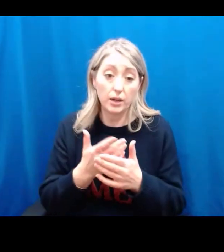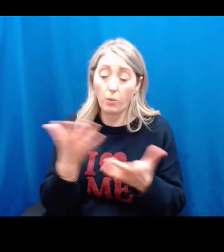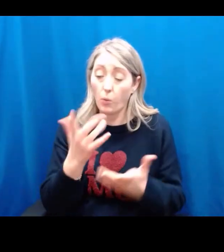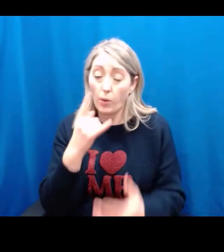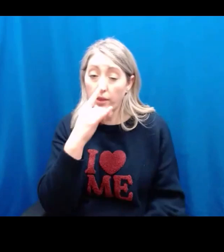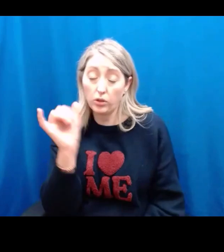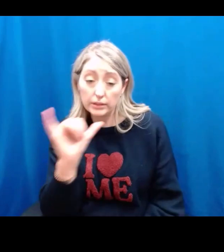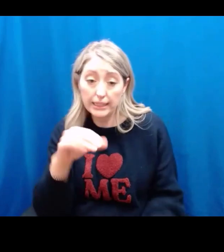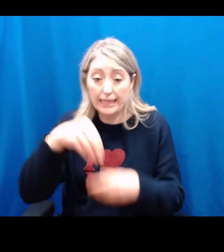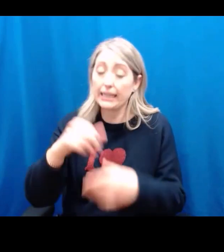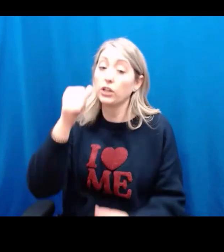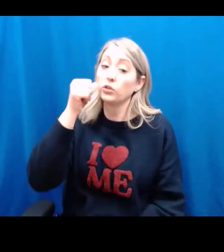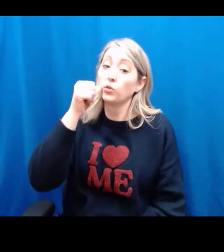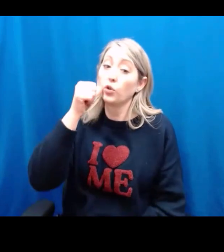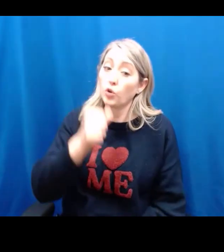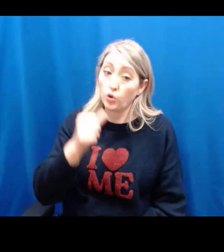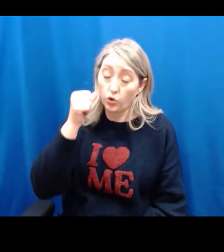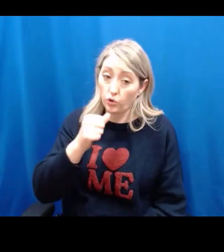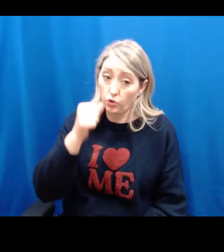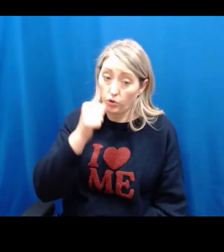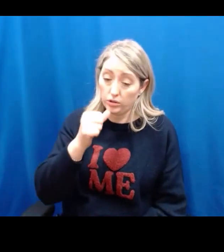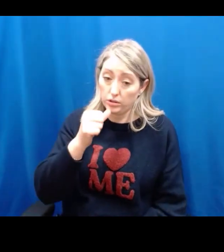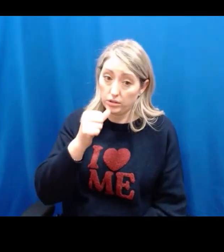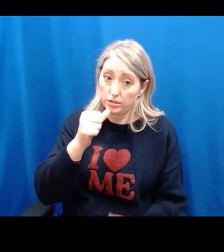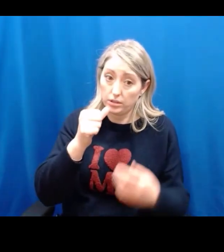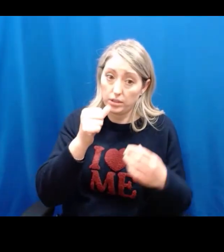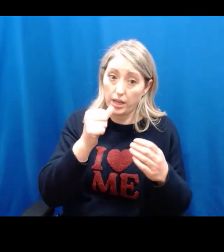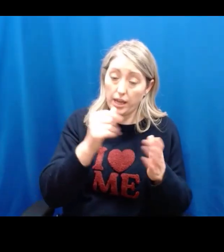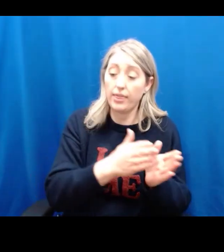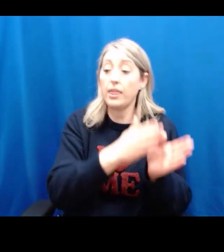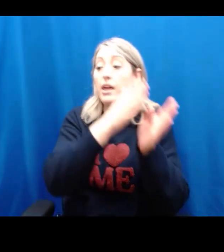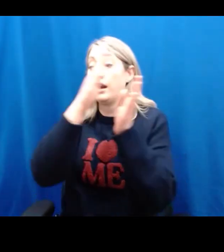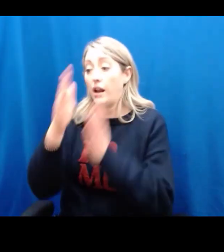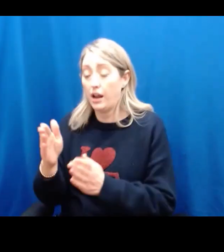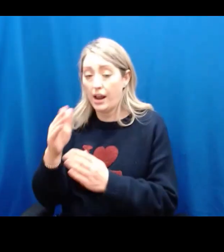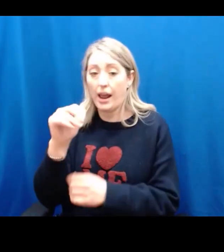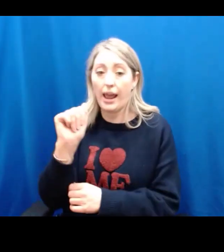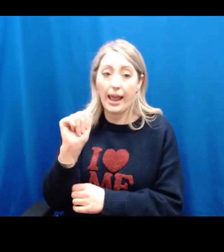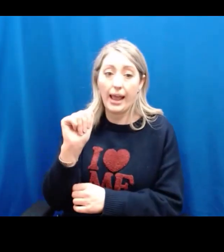girls. And then the next half of the paper is ADHD with the same